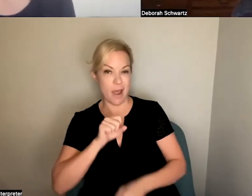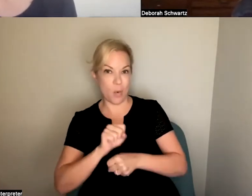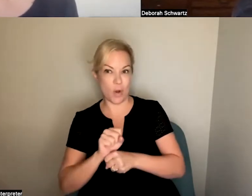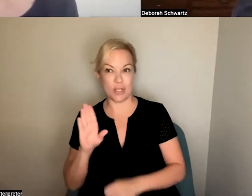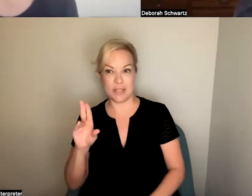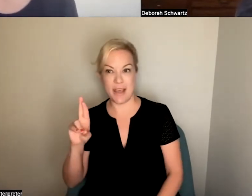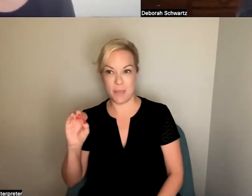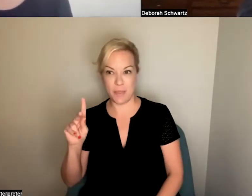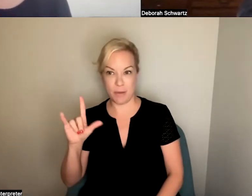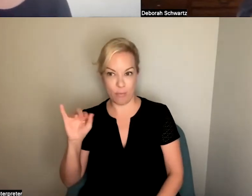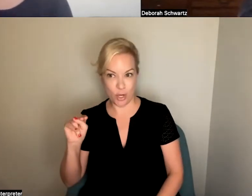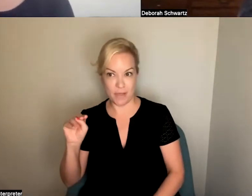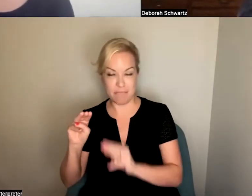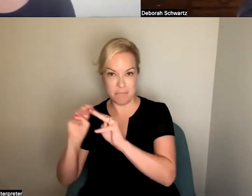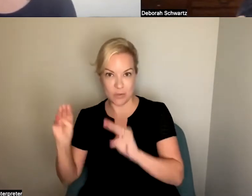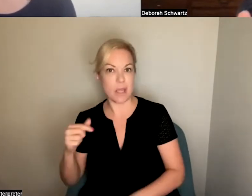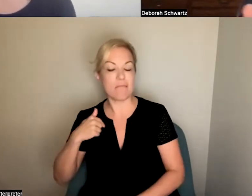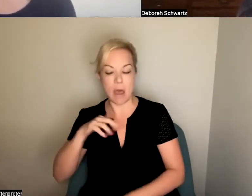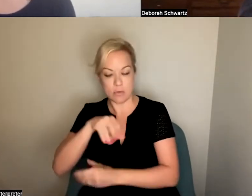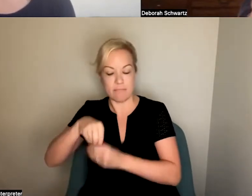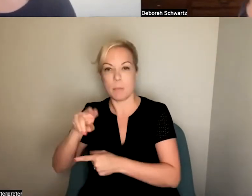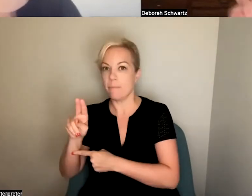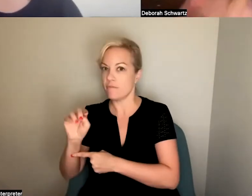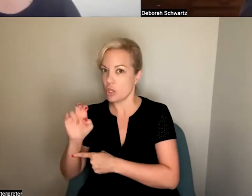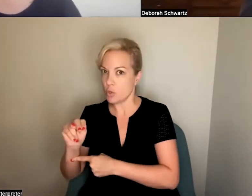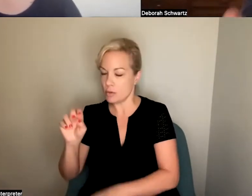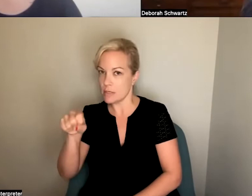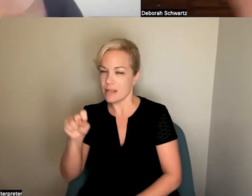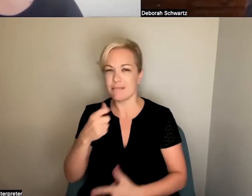and one of the interesting things, it was, you know, the, the AFSCME,